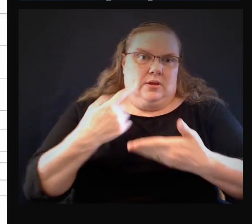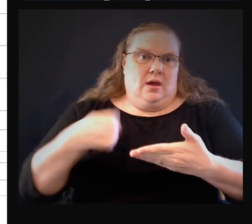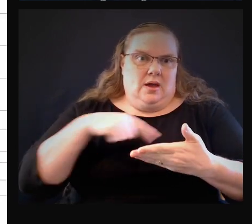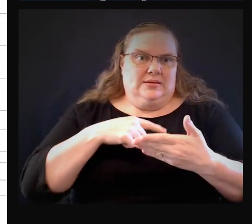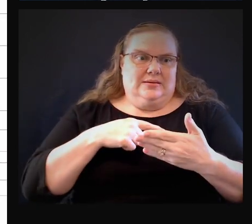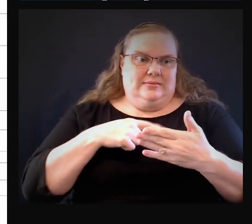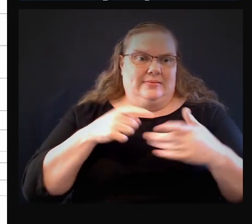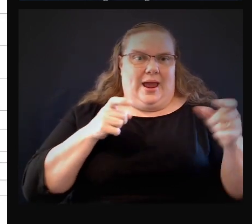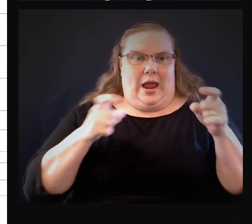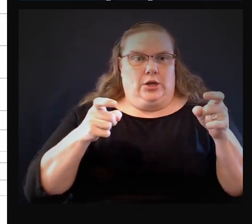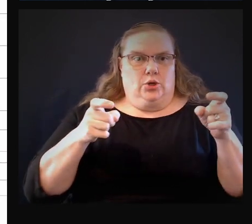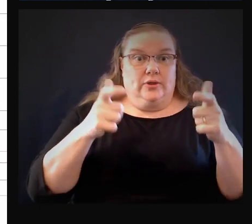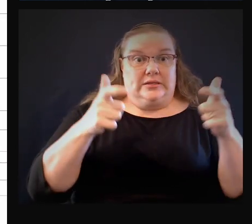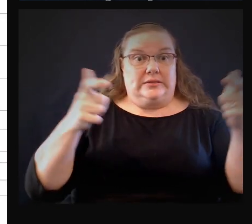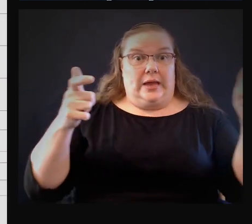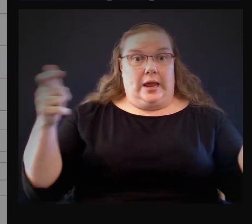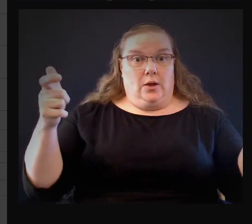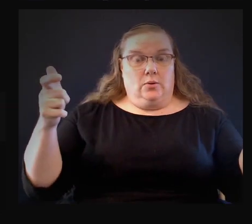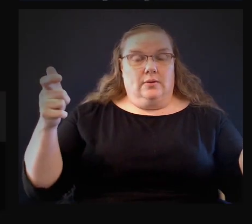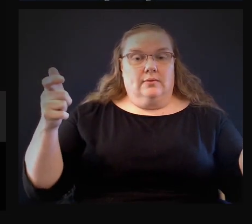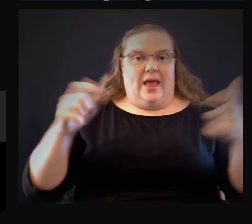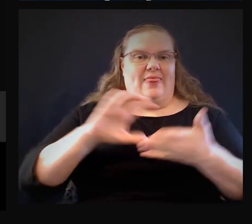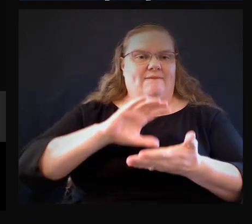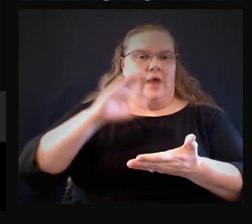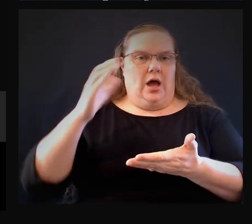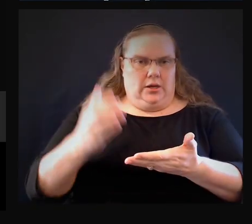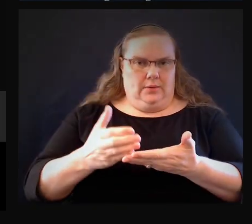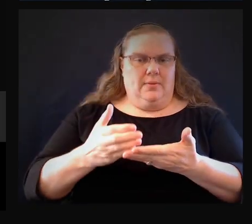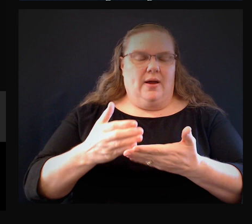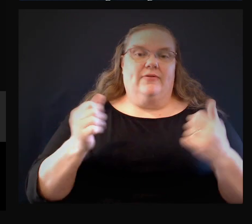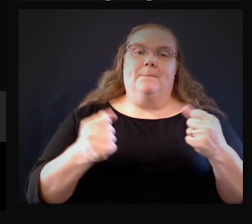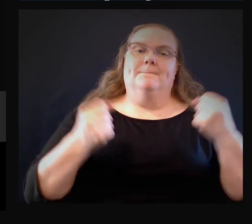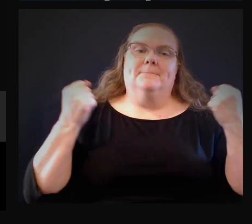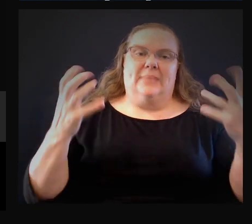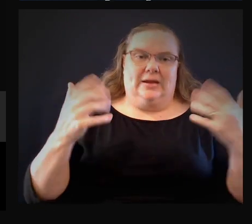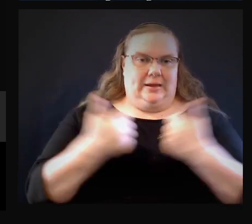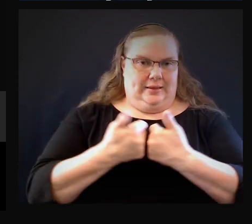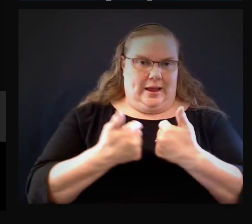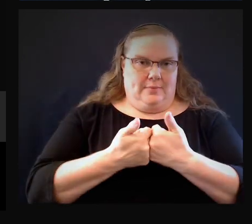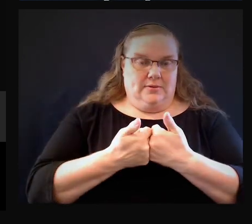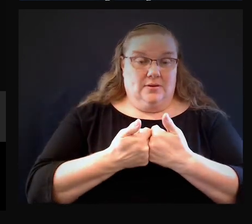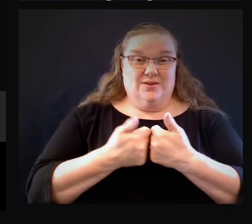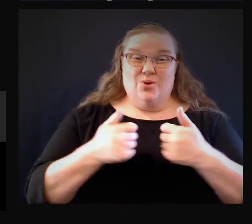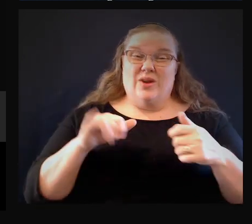of even the biggest titles in gaming. So I've gone through a lot of information over a short period.